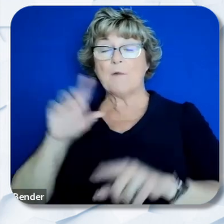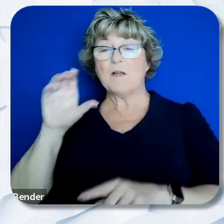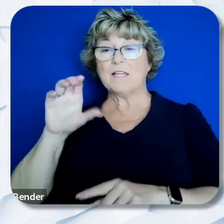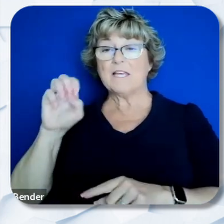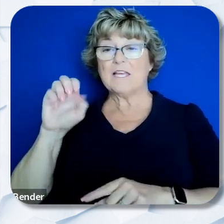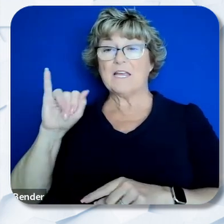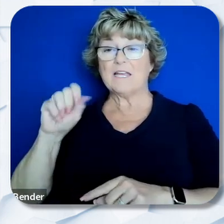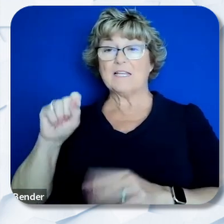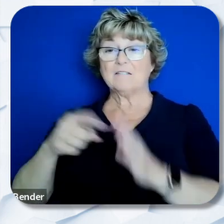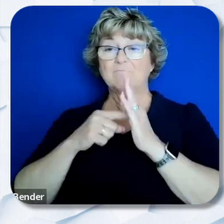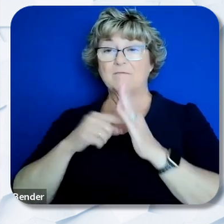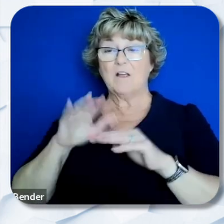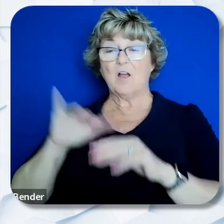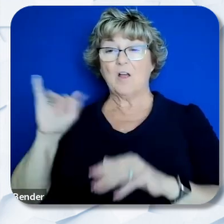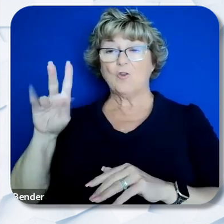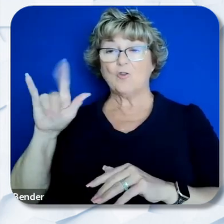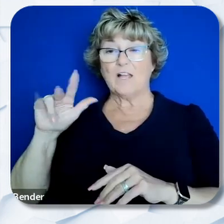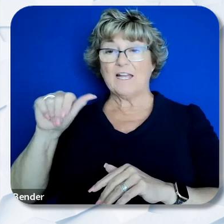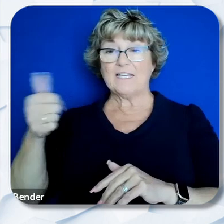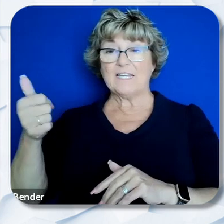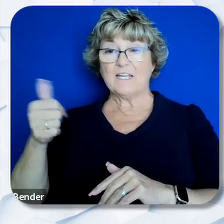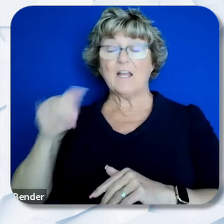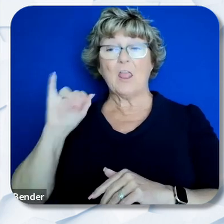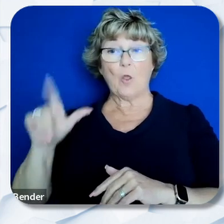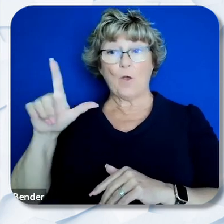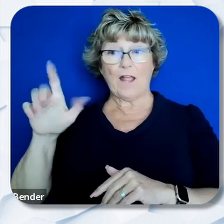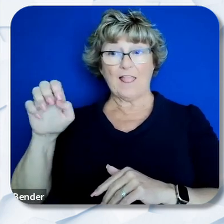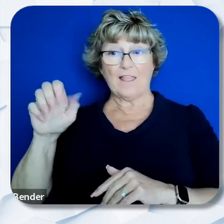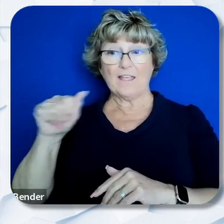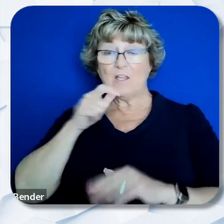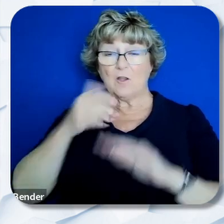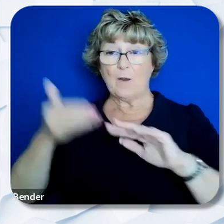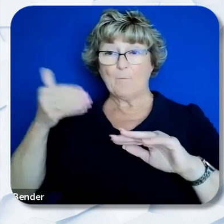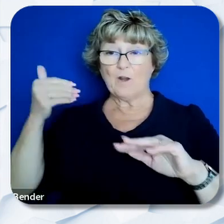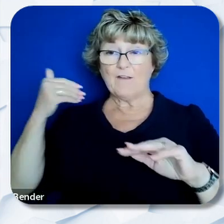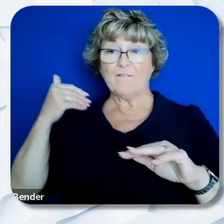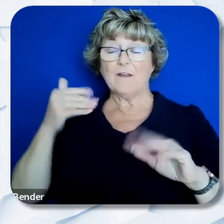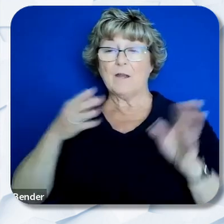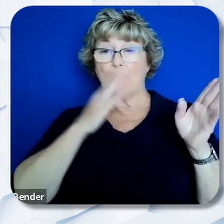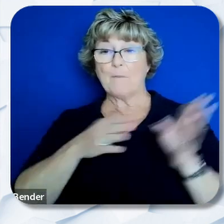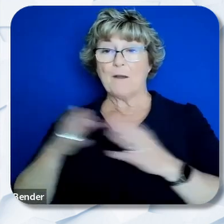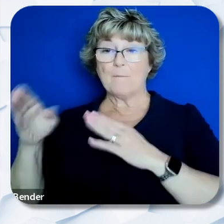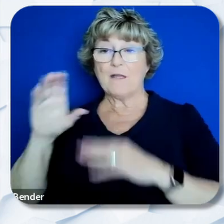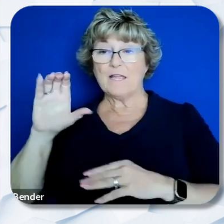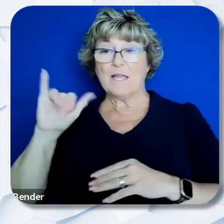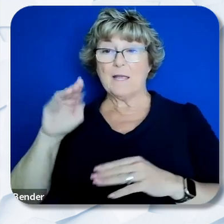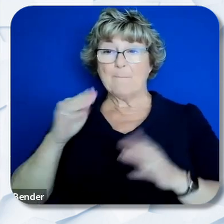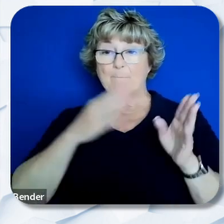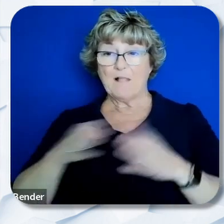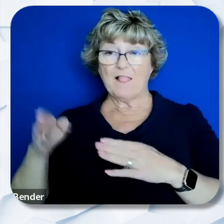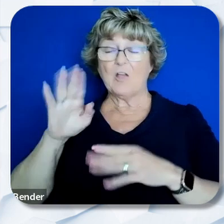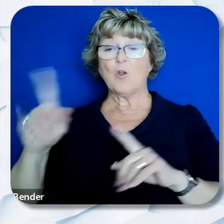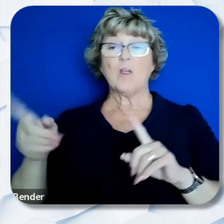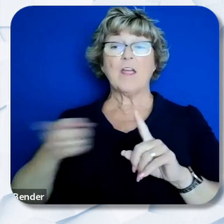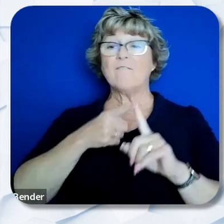on July 10th. Those LEAs who have previously prepared a CIM plan, your first progress report